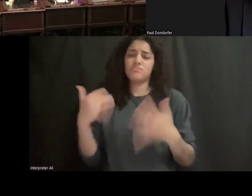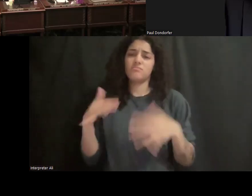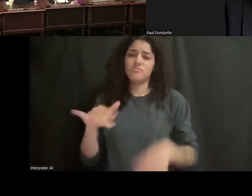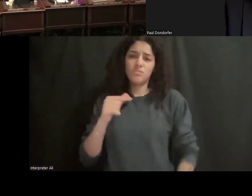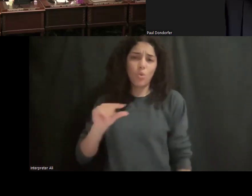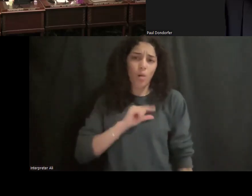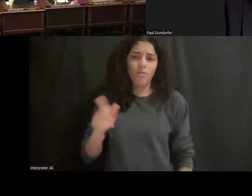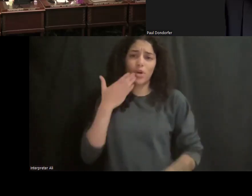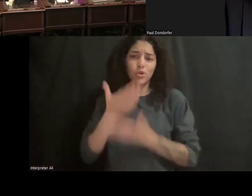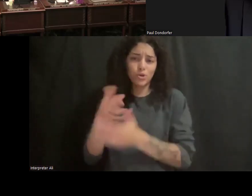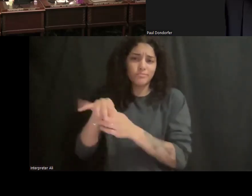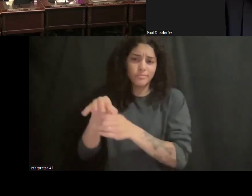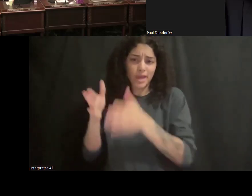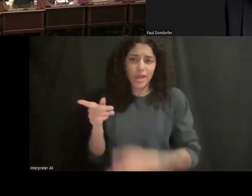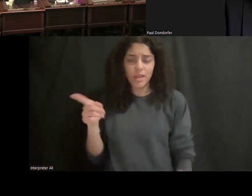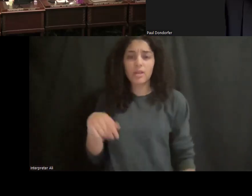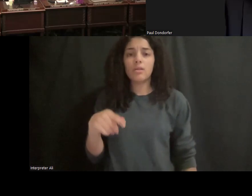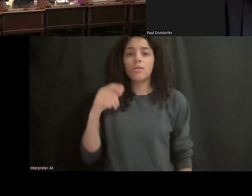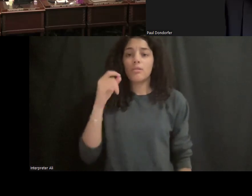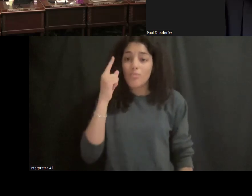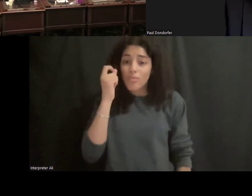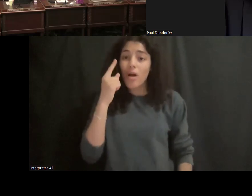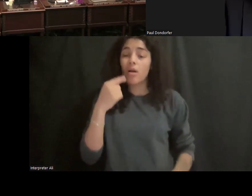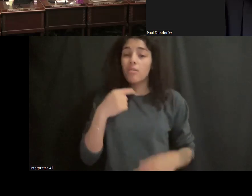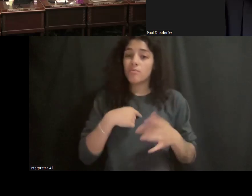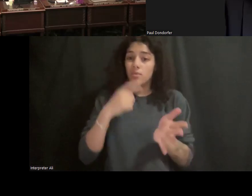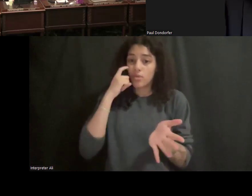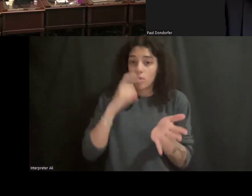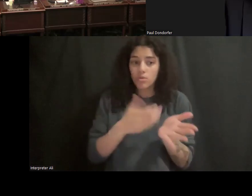but this is something that I received some of the most advocacy for from my district It's something